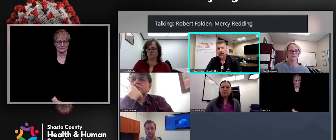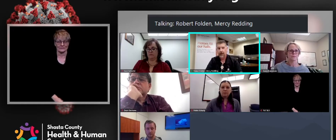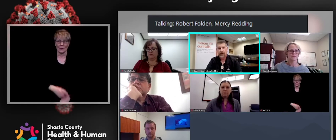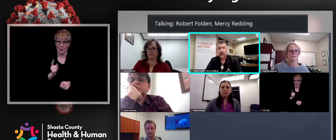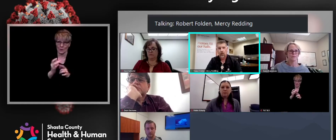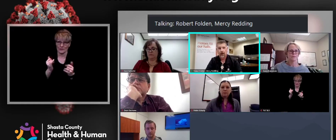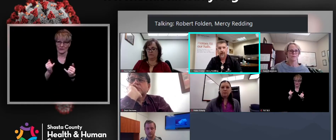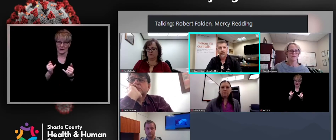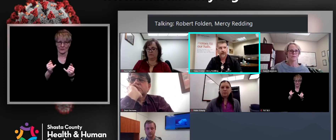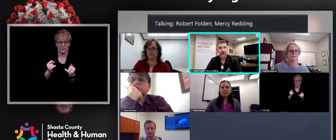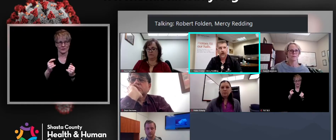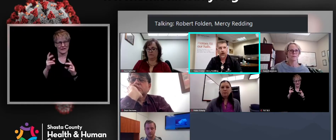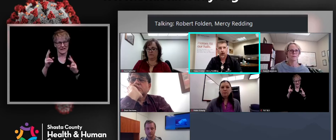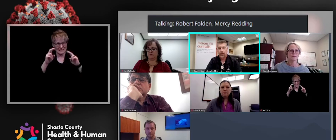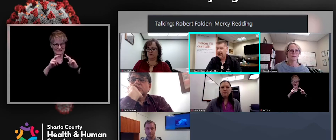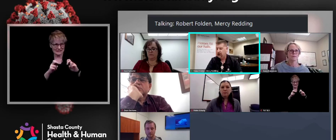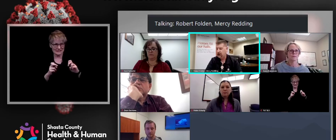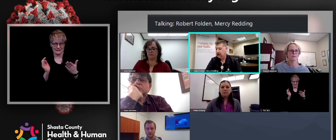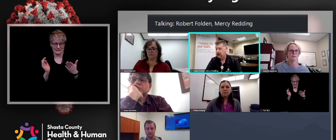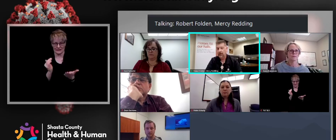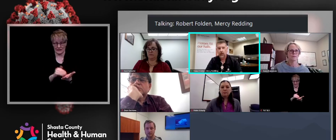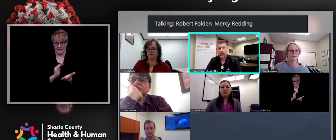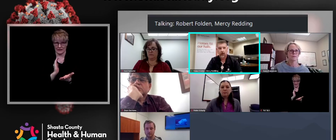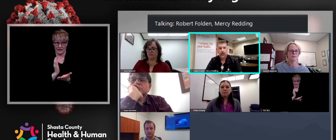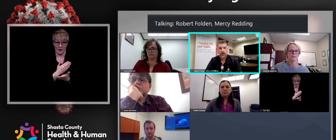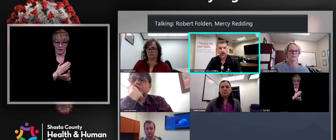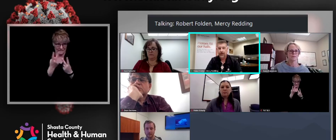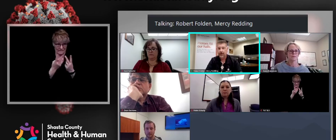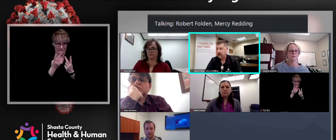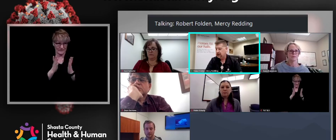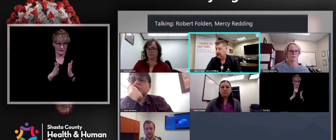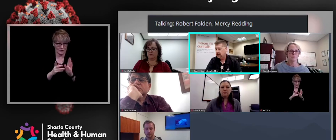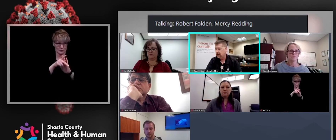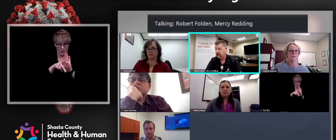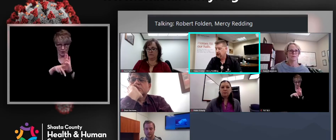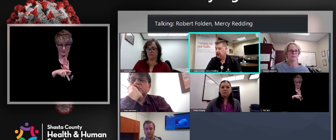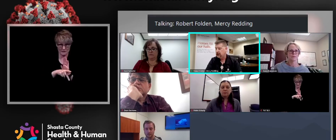allowing one visitor per patient. So we've been working with our infectious disease docs